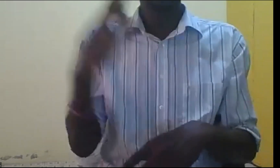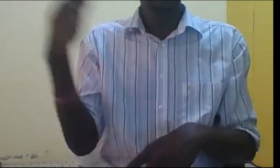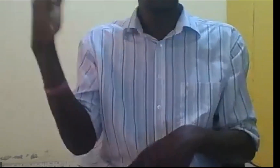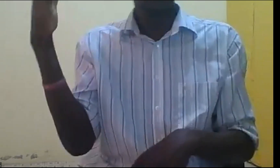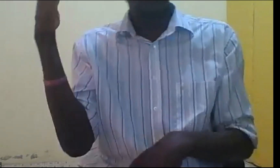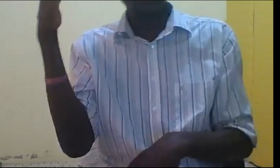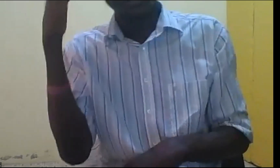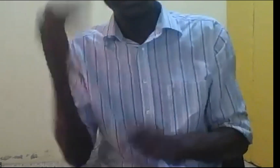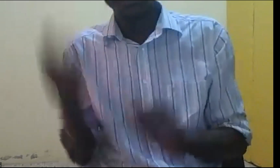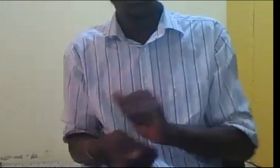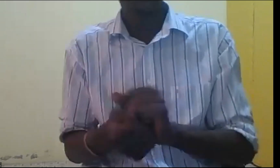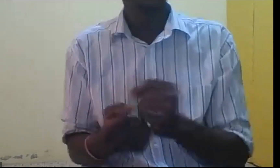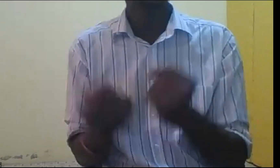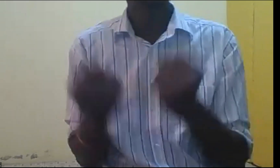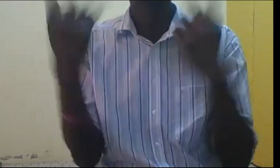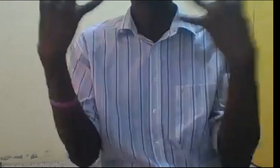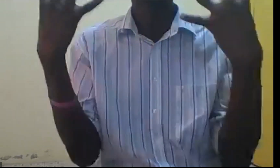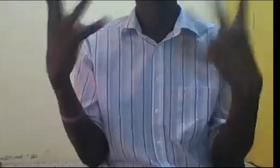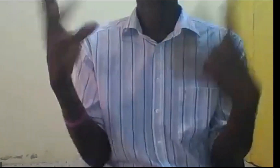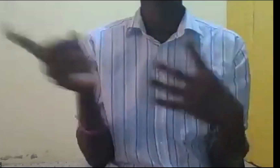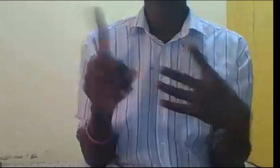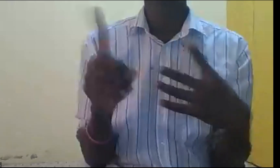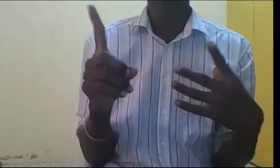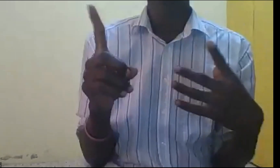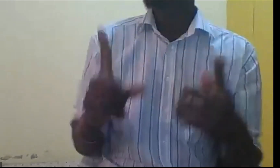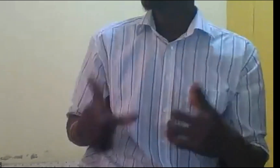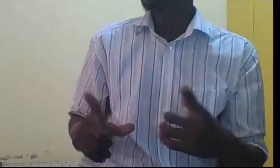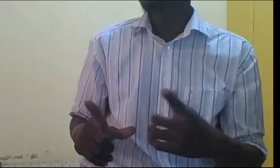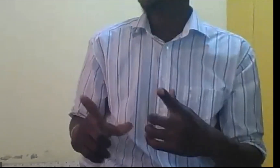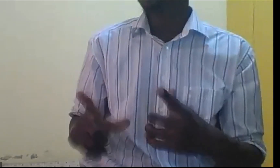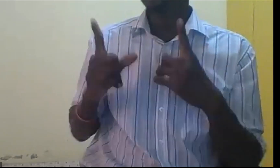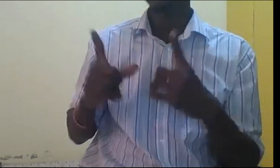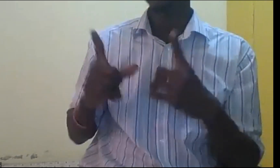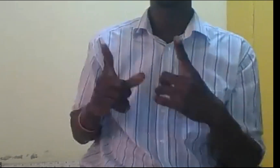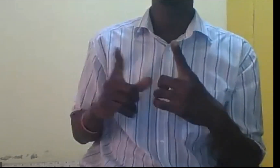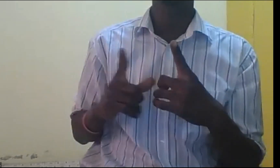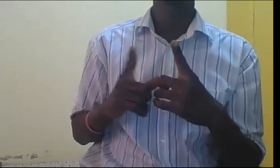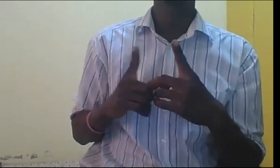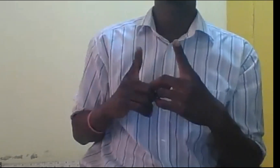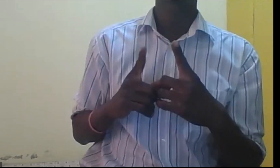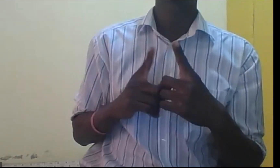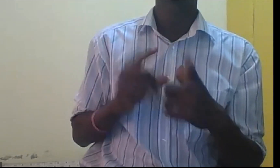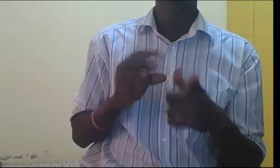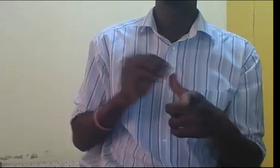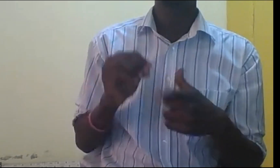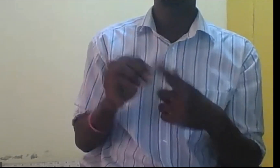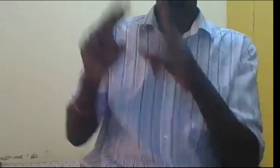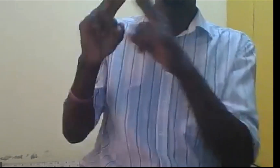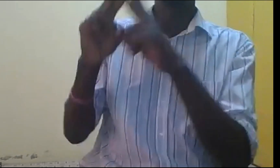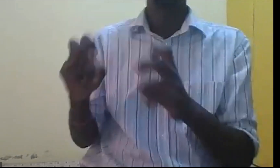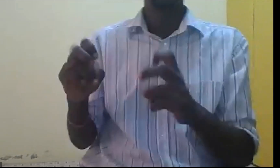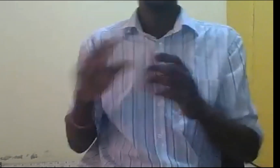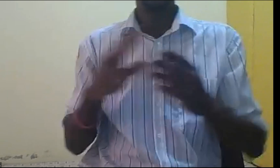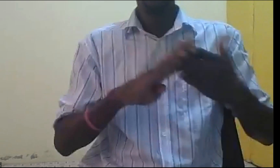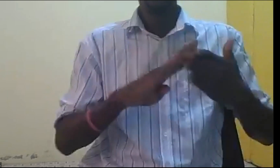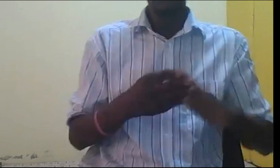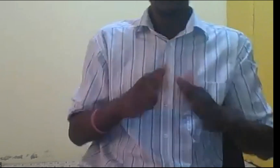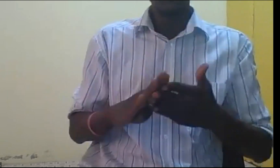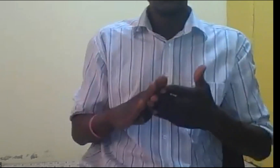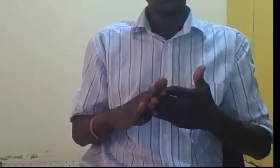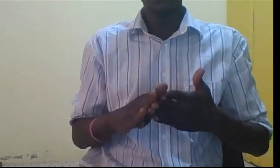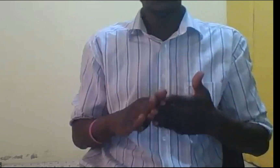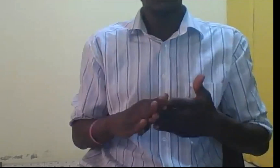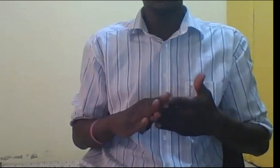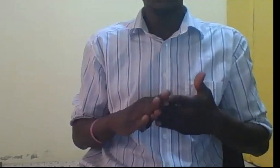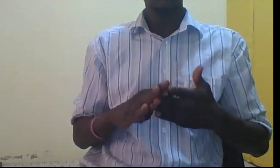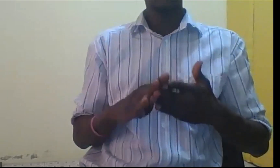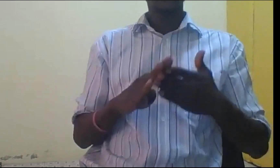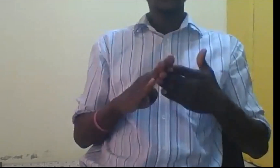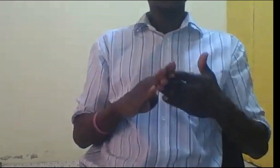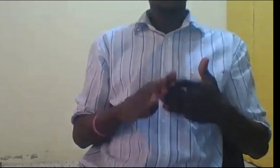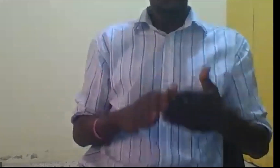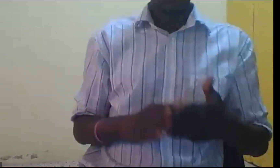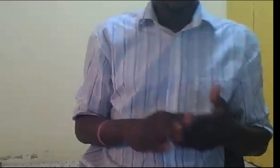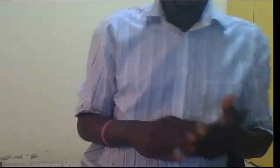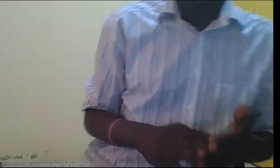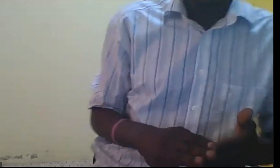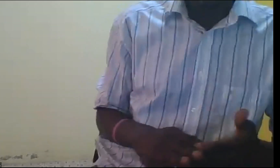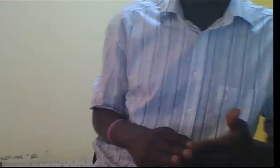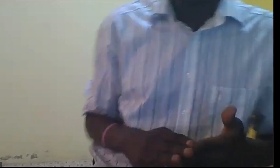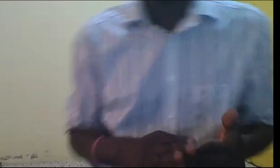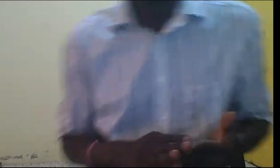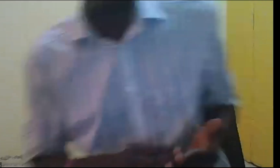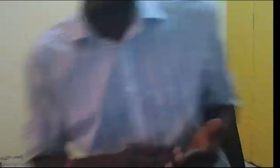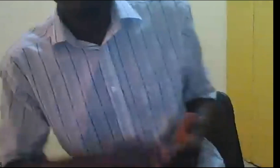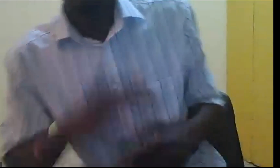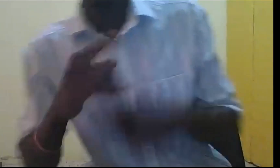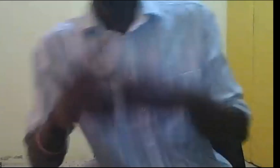How many are they? Where are they located? Is it in the urban center only, or even in the rural setup a site work would make it easy for us to know about that one.